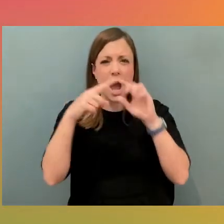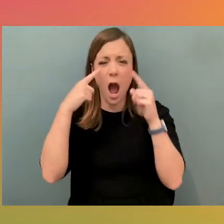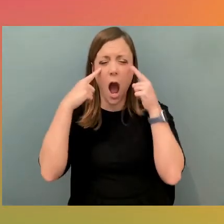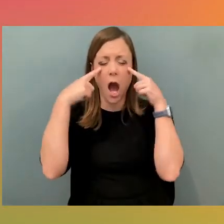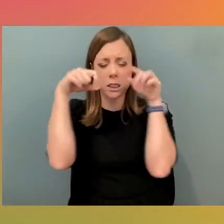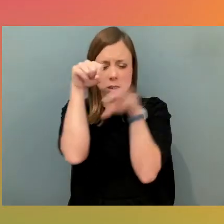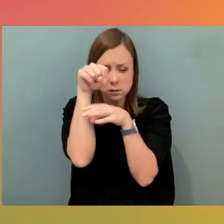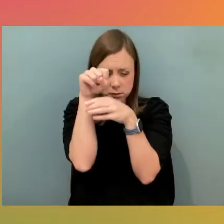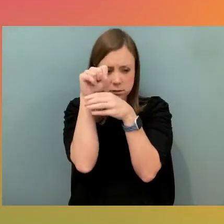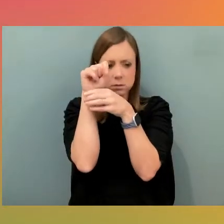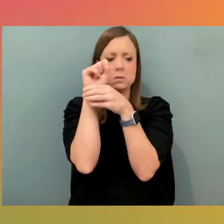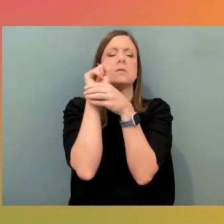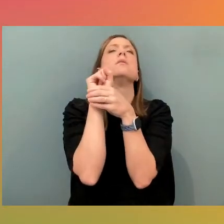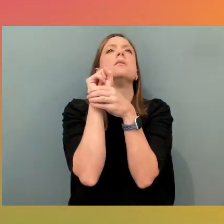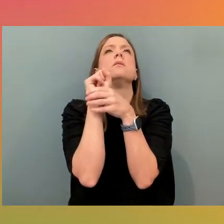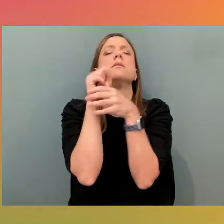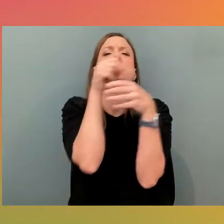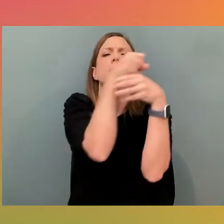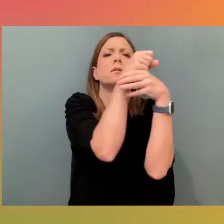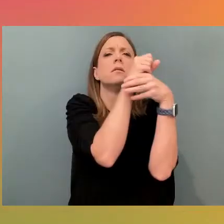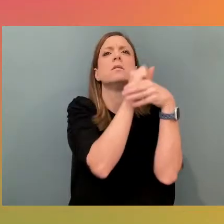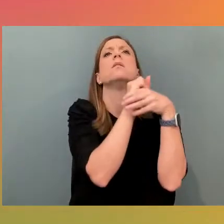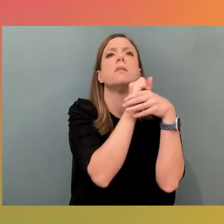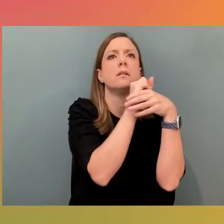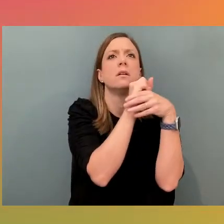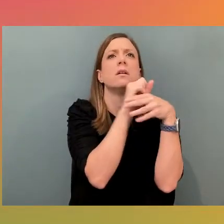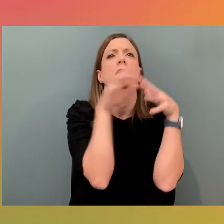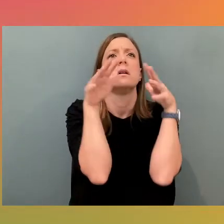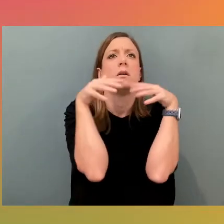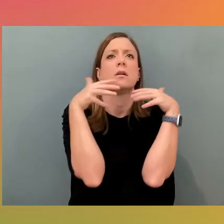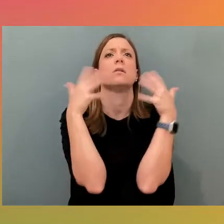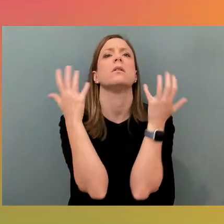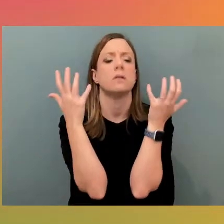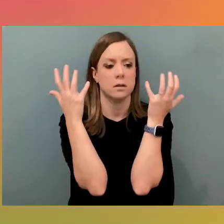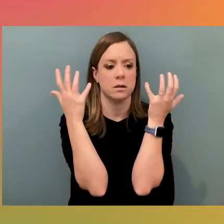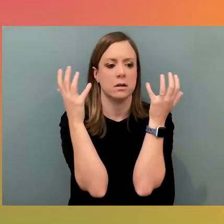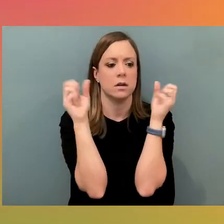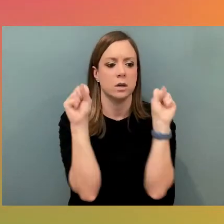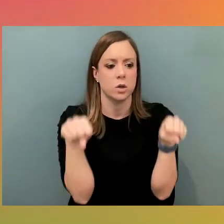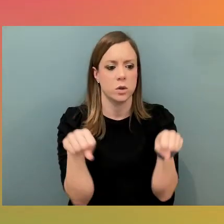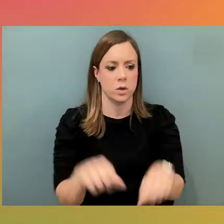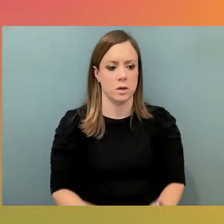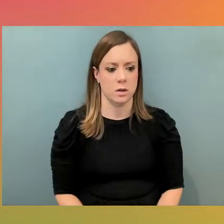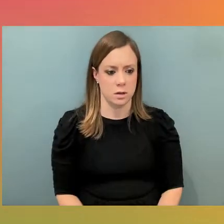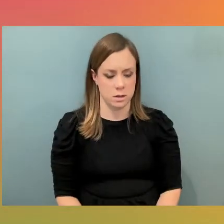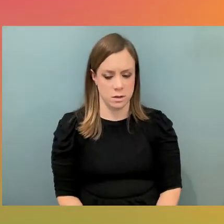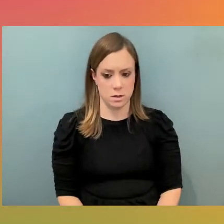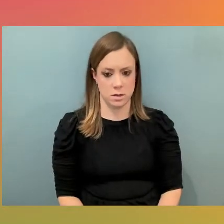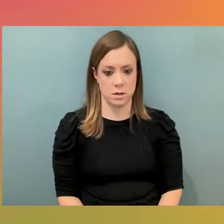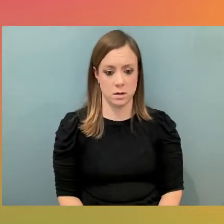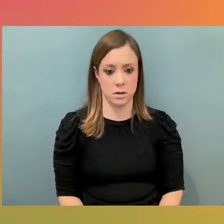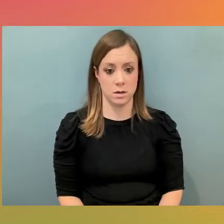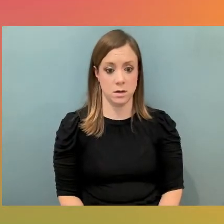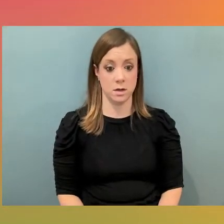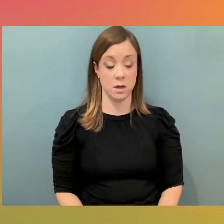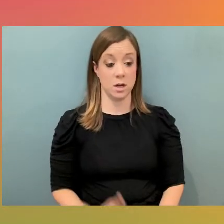IMAGINE THE EYES CAN SETTLE DEEPER INTO THEIR SOCKETS.